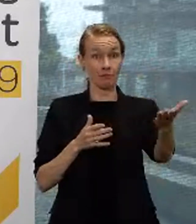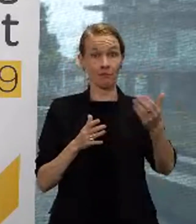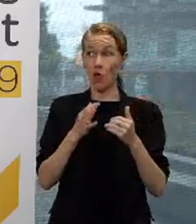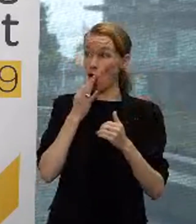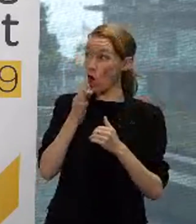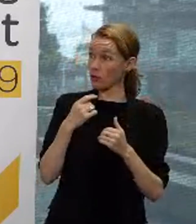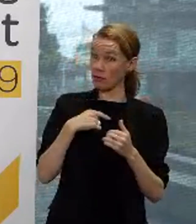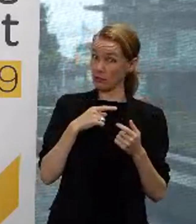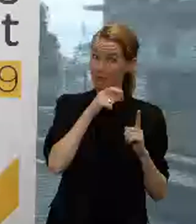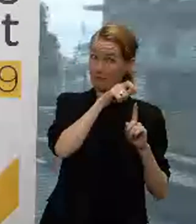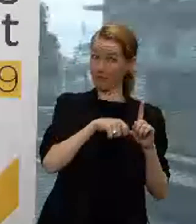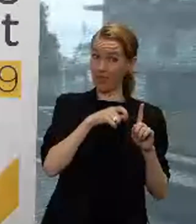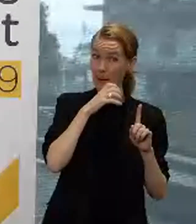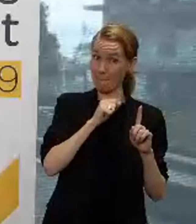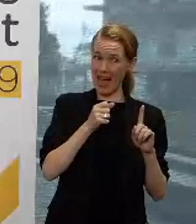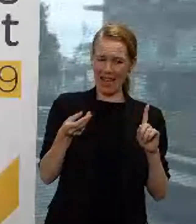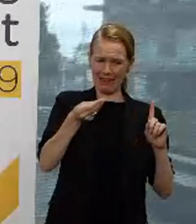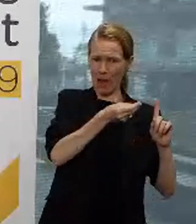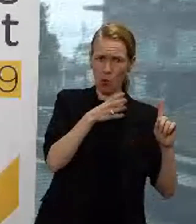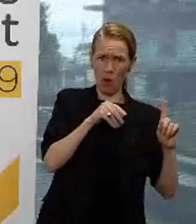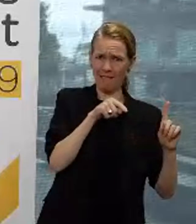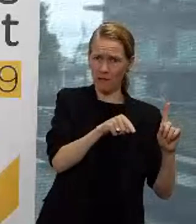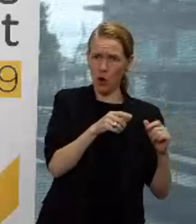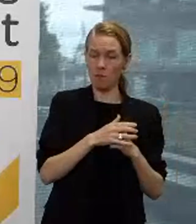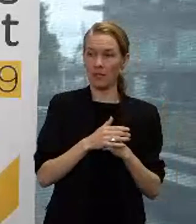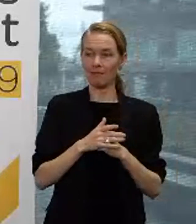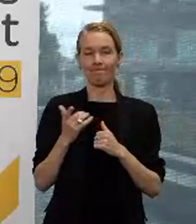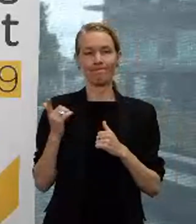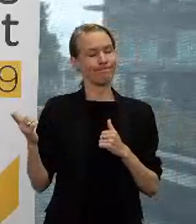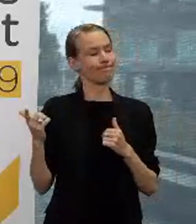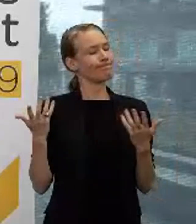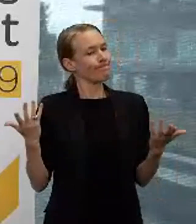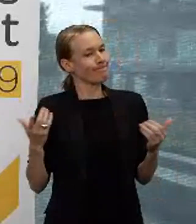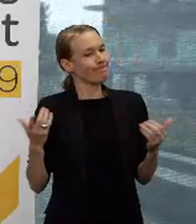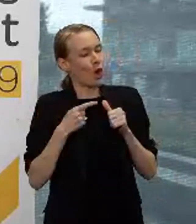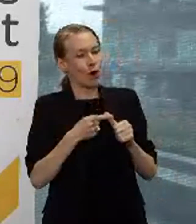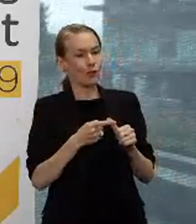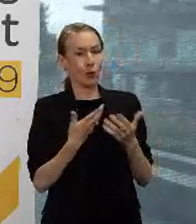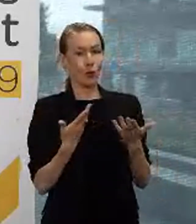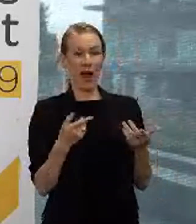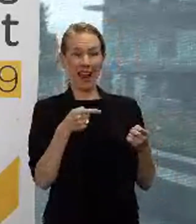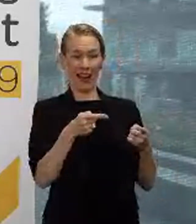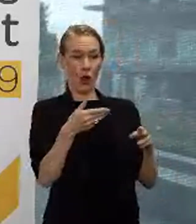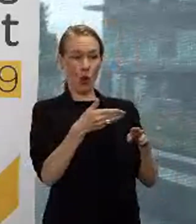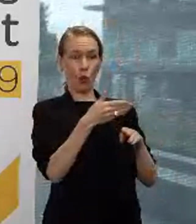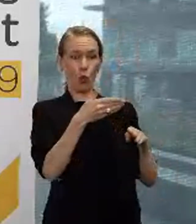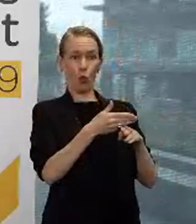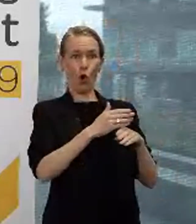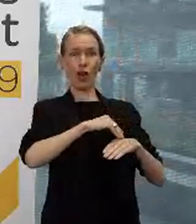Well, one can see from the nature of his work that he is in a high risk category